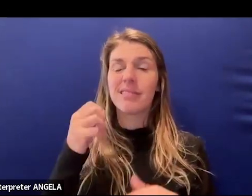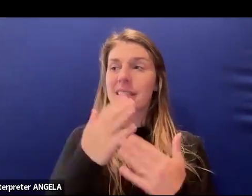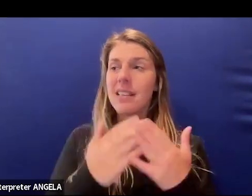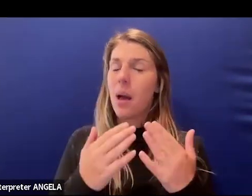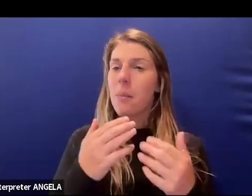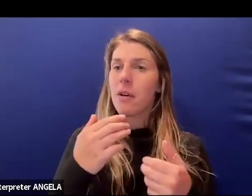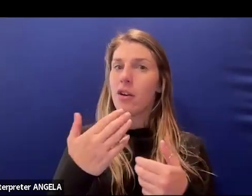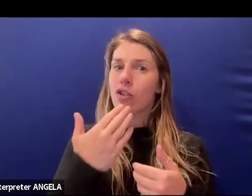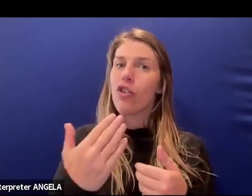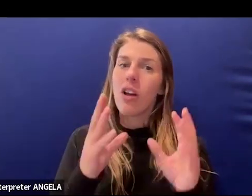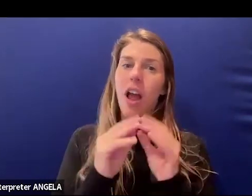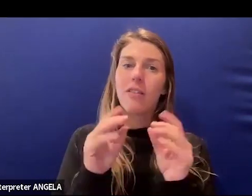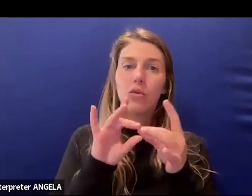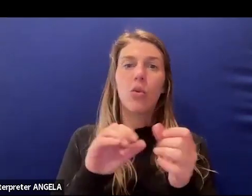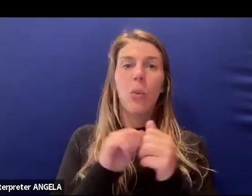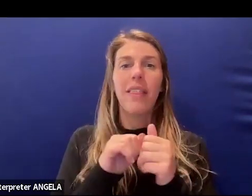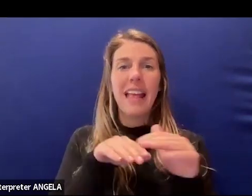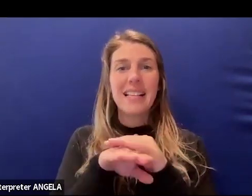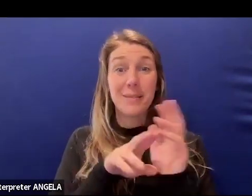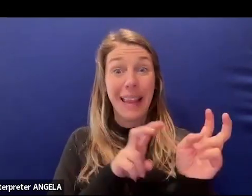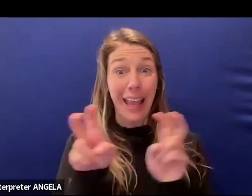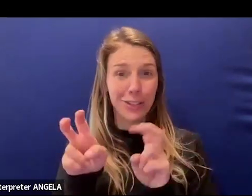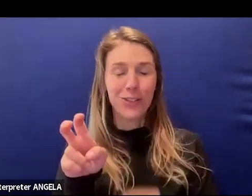some memorable conferences with accessibility issues.